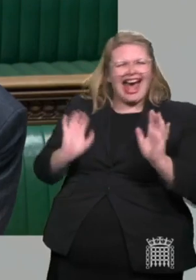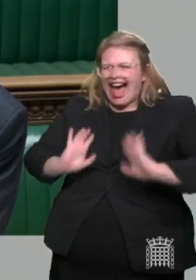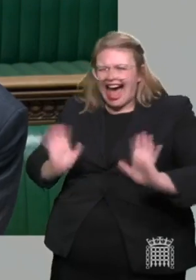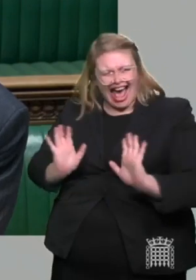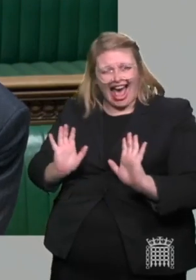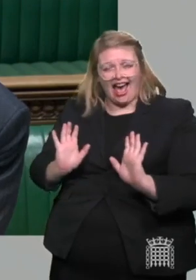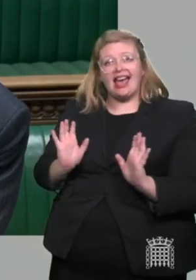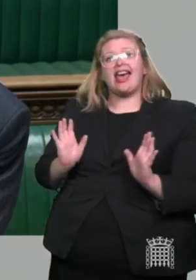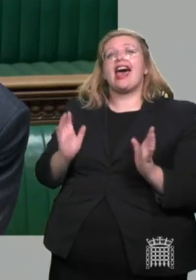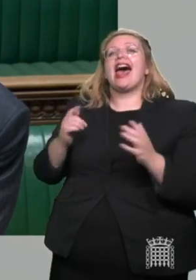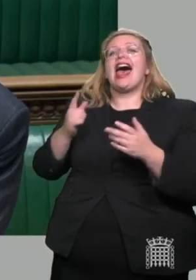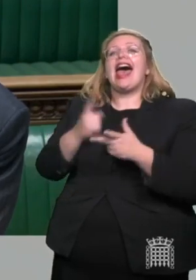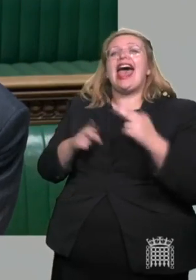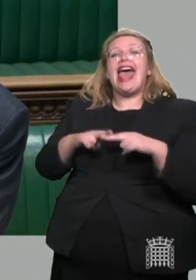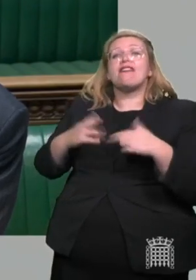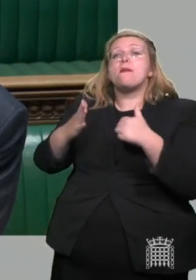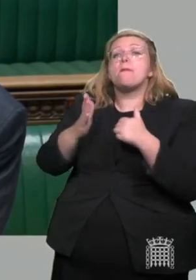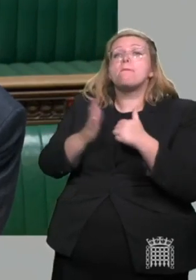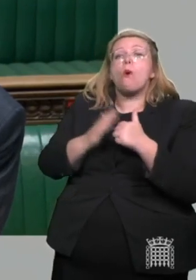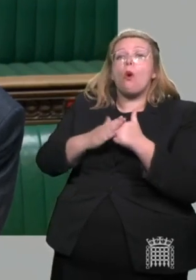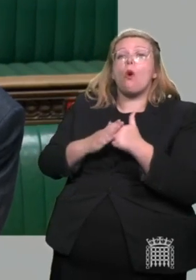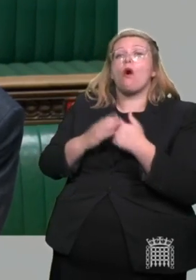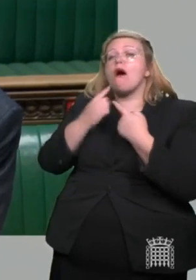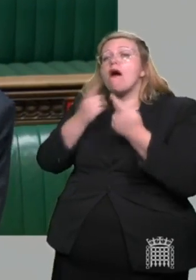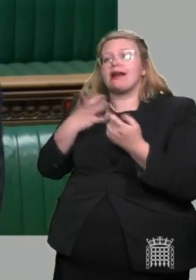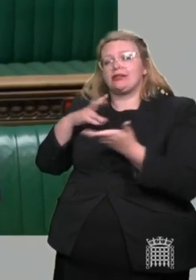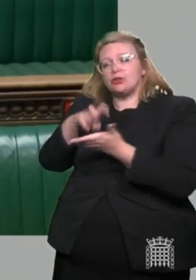any—I will be advised upon by Lord Geidt. The right hon. and learned Gentleman talks about